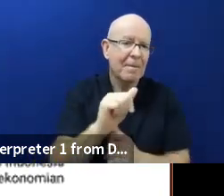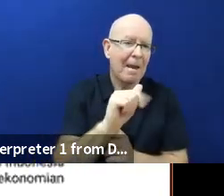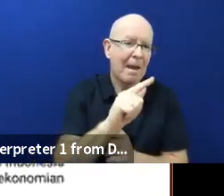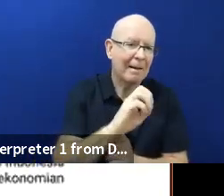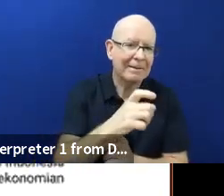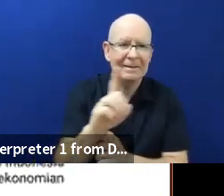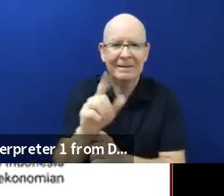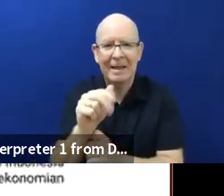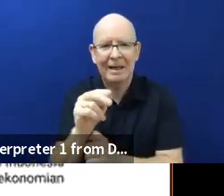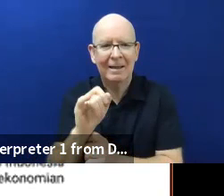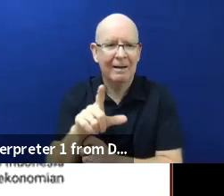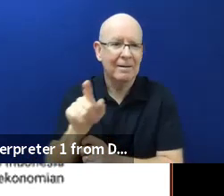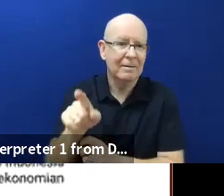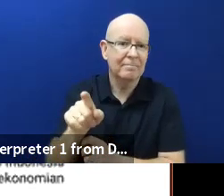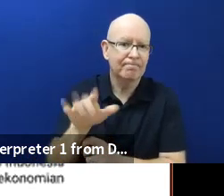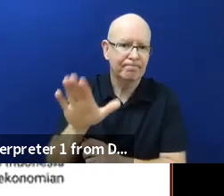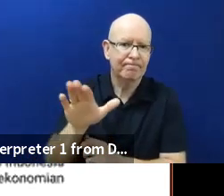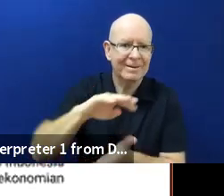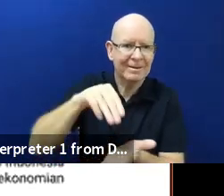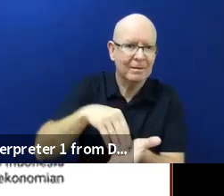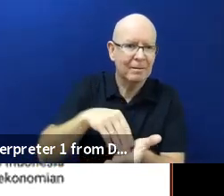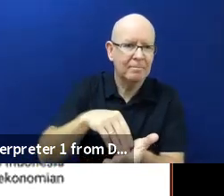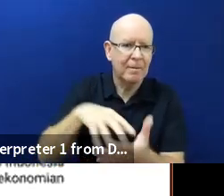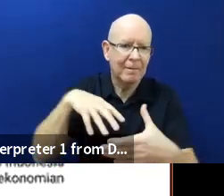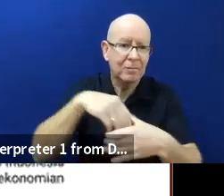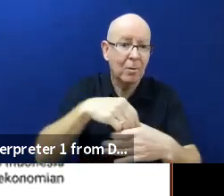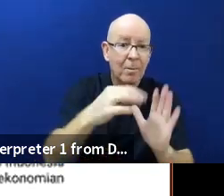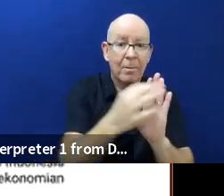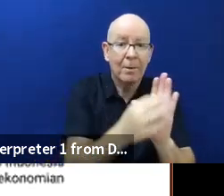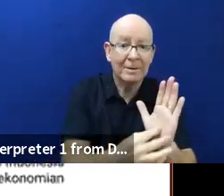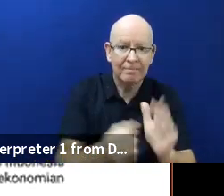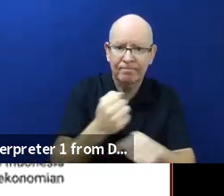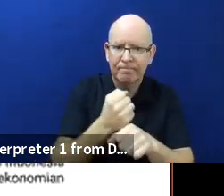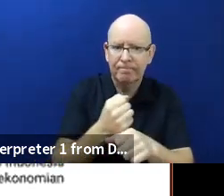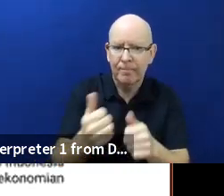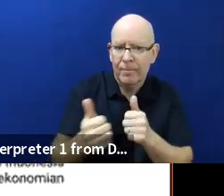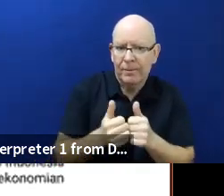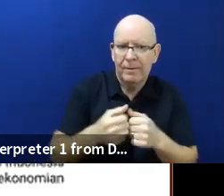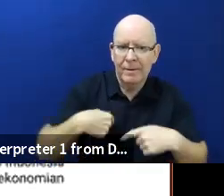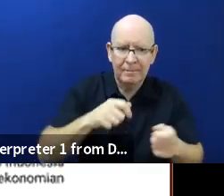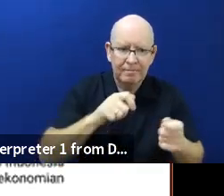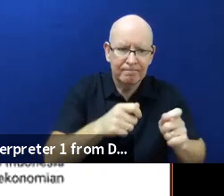devices for everyday life, accessing health care facilities, accessing educational facilities,